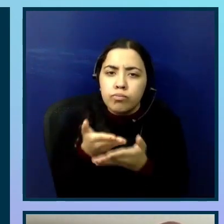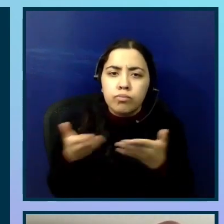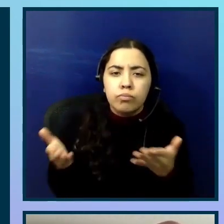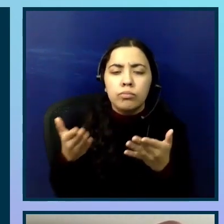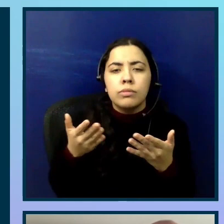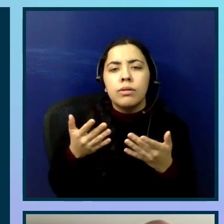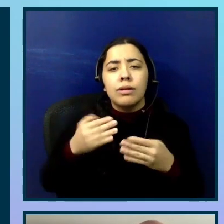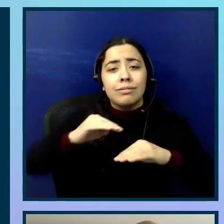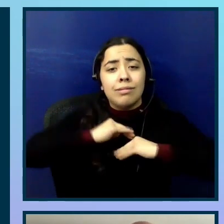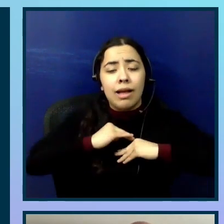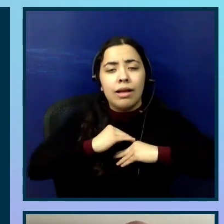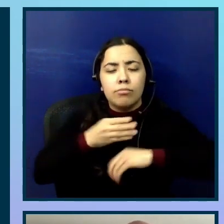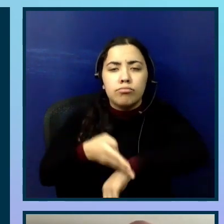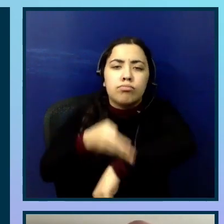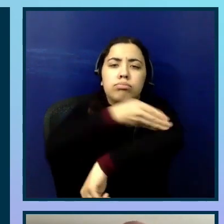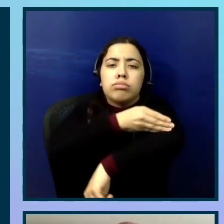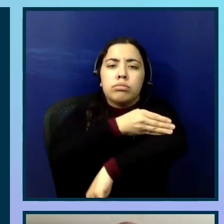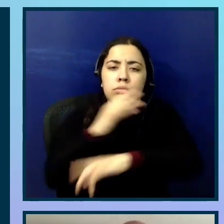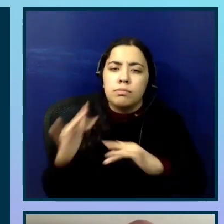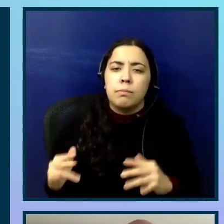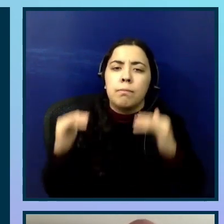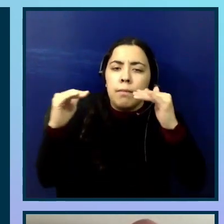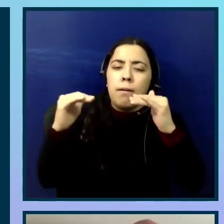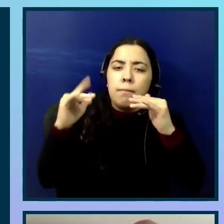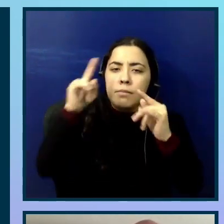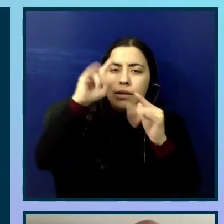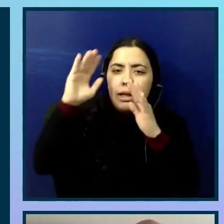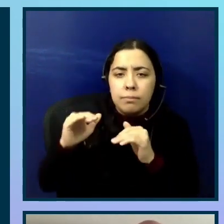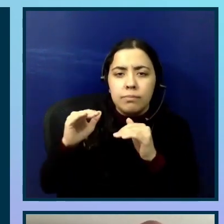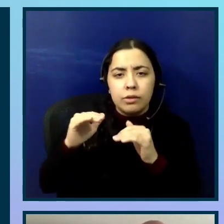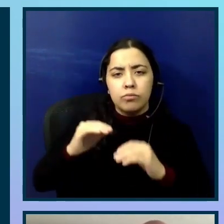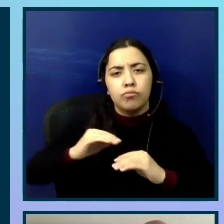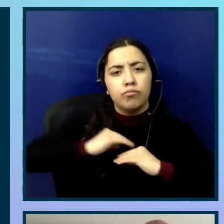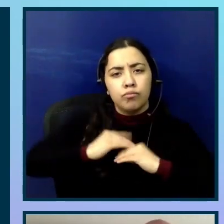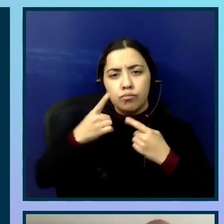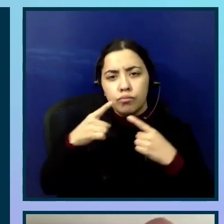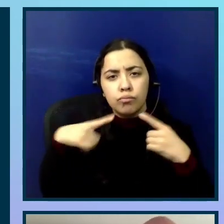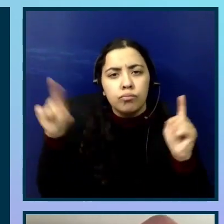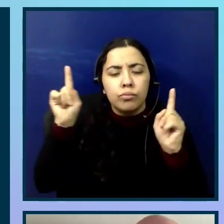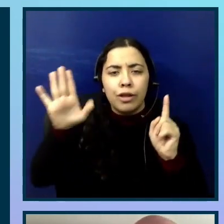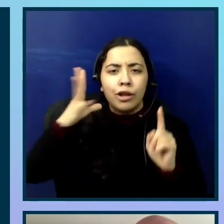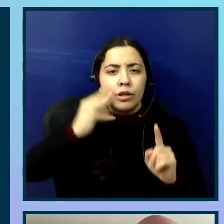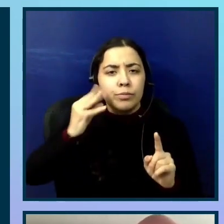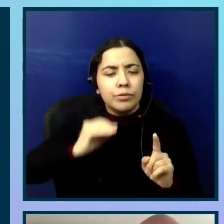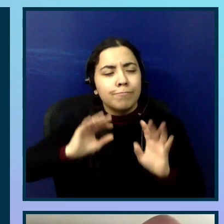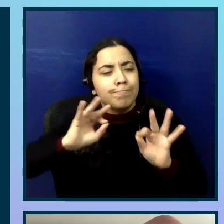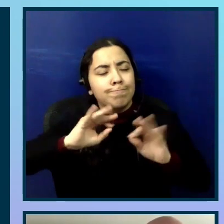It's about meeting expectations and delivering comparative experiences. But one of the biggest problems I've always had,